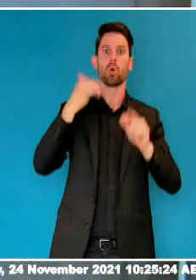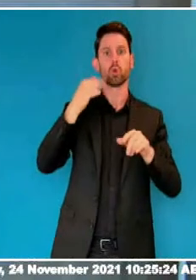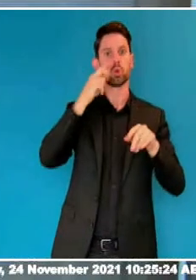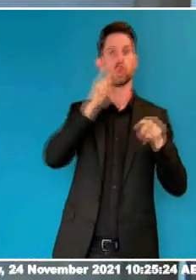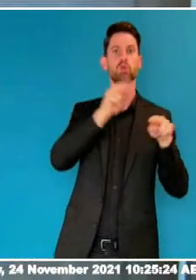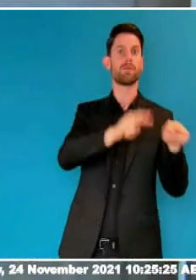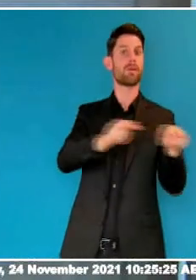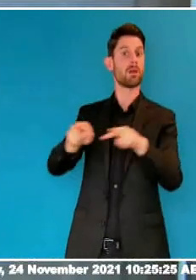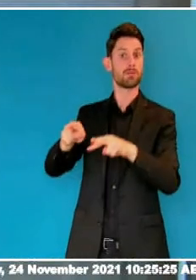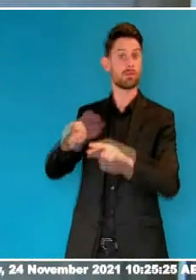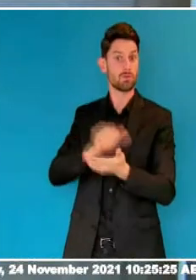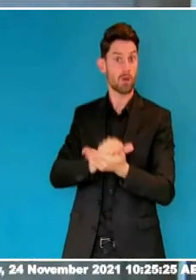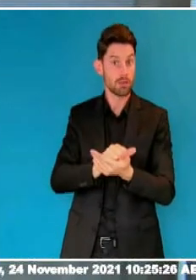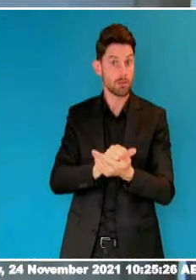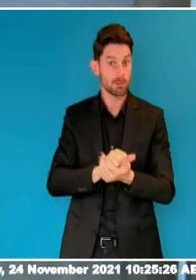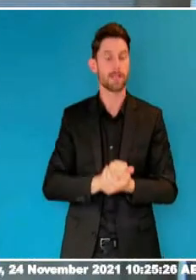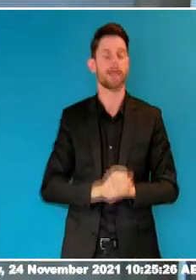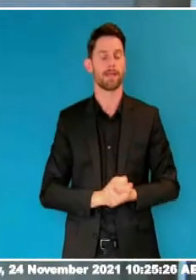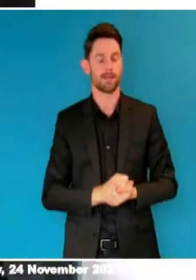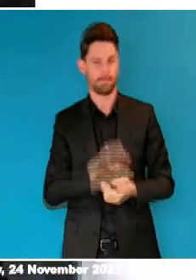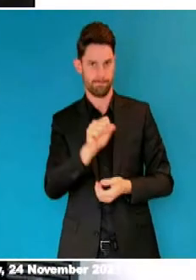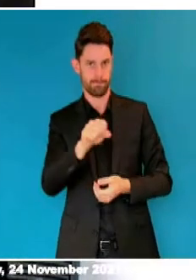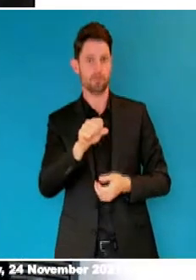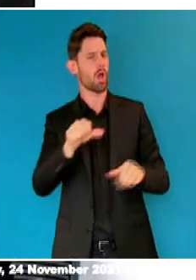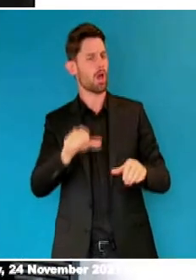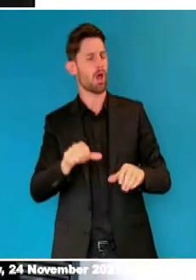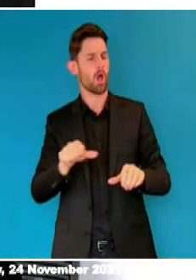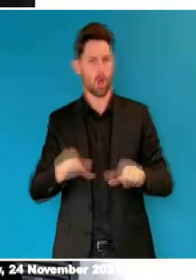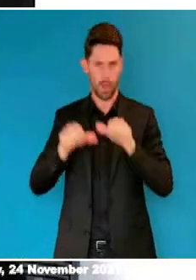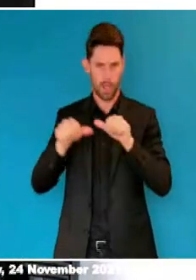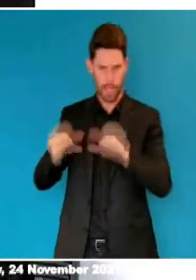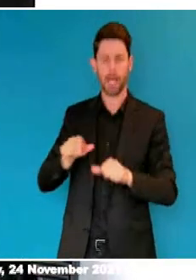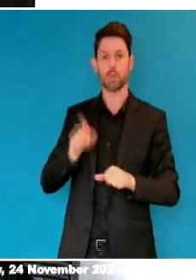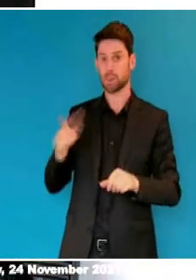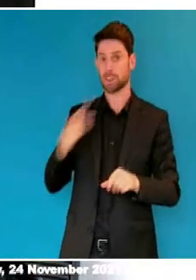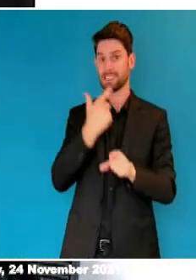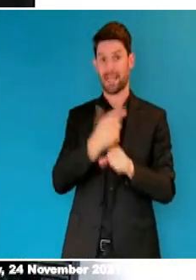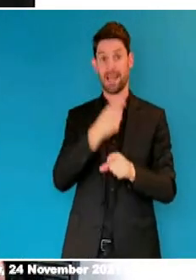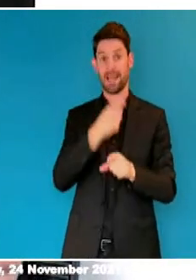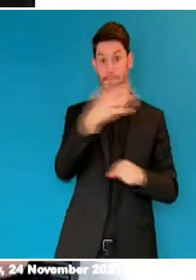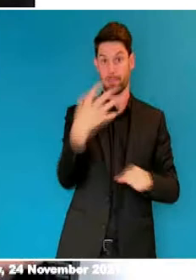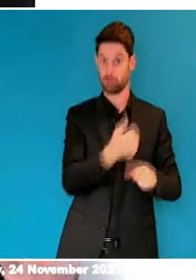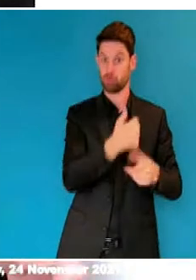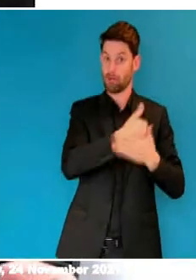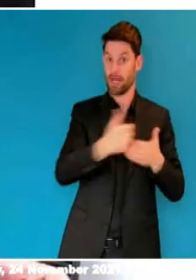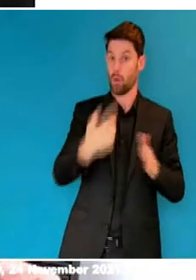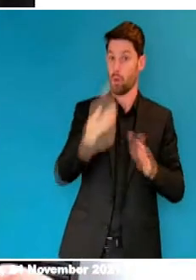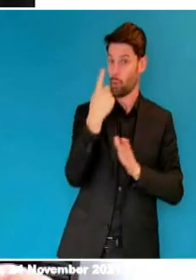If your best practice is to have that conversation monthly with every team